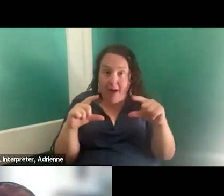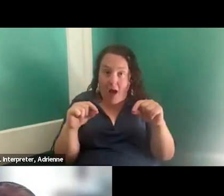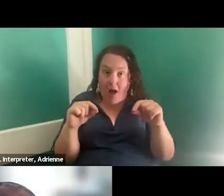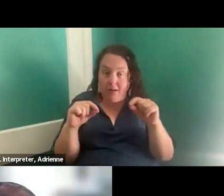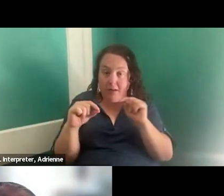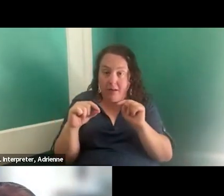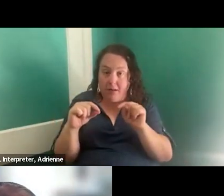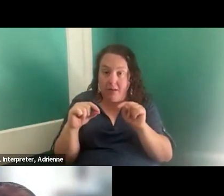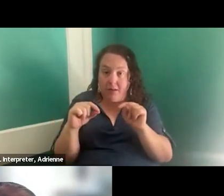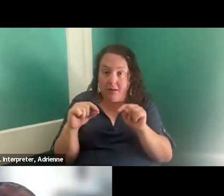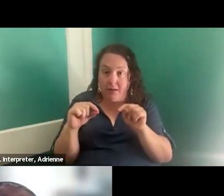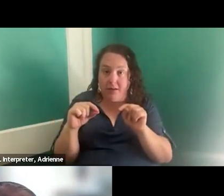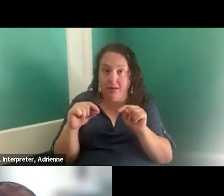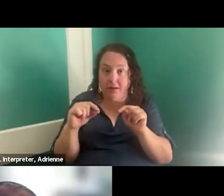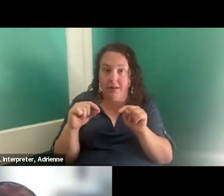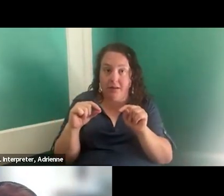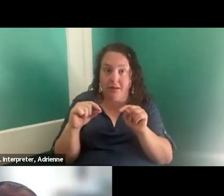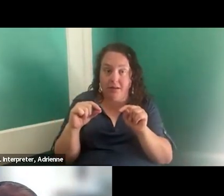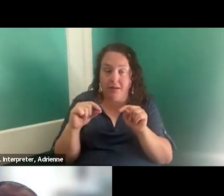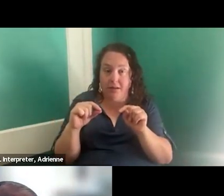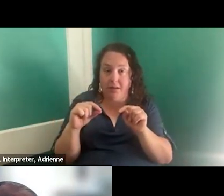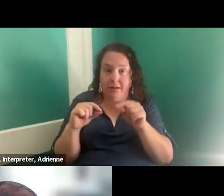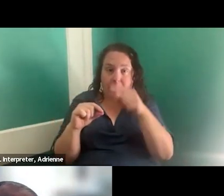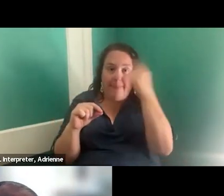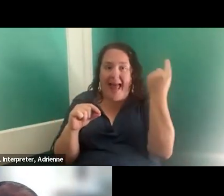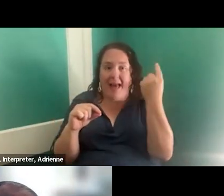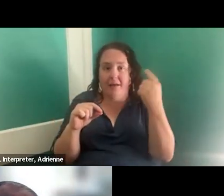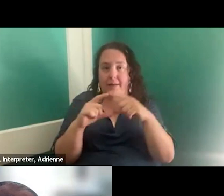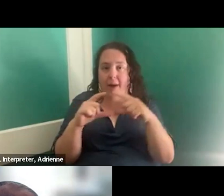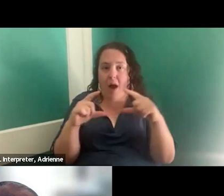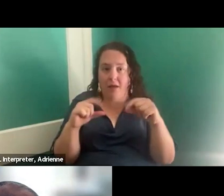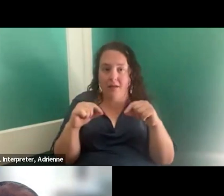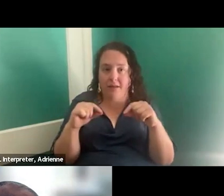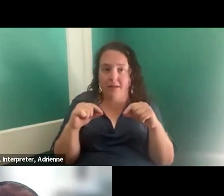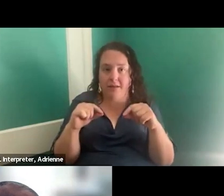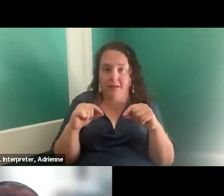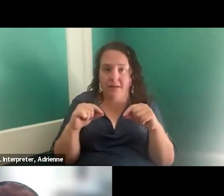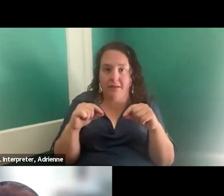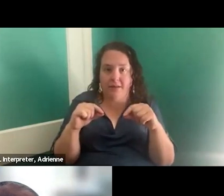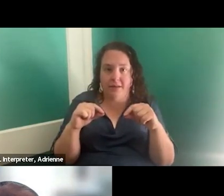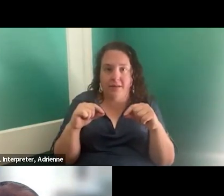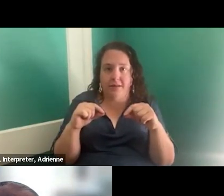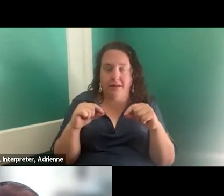The black box.